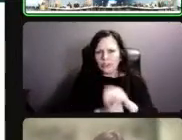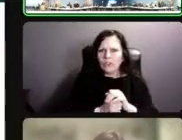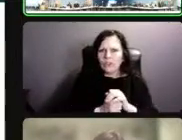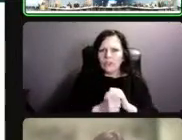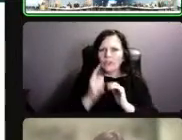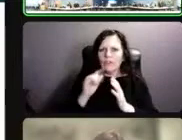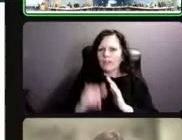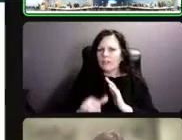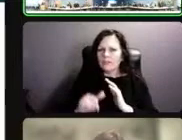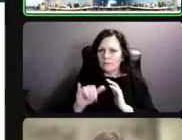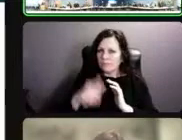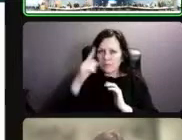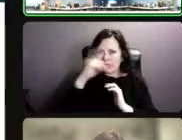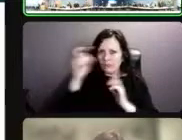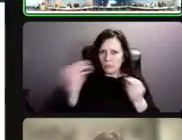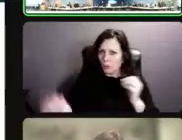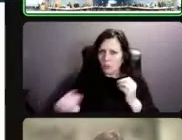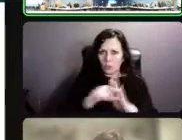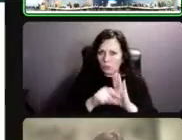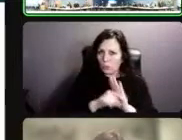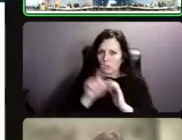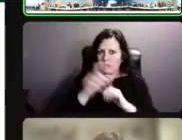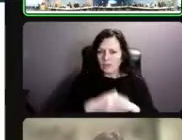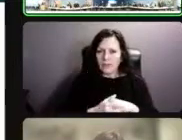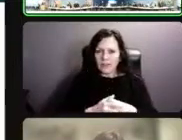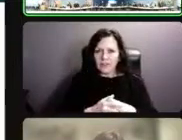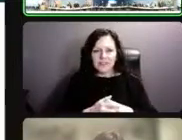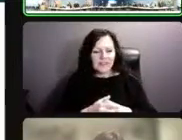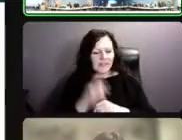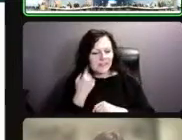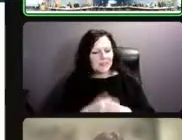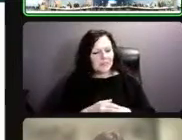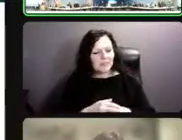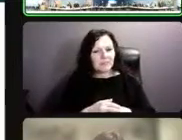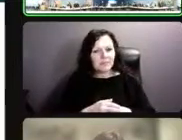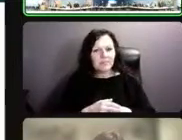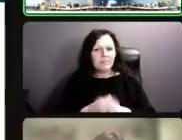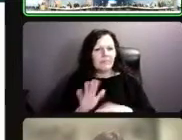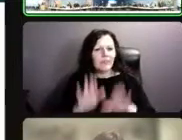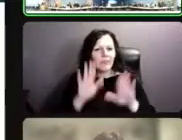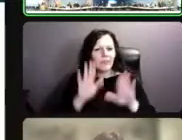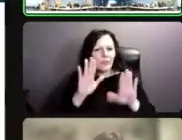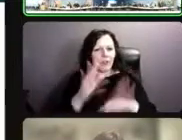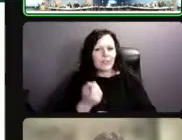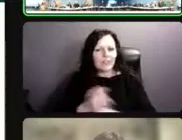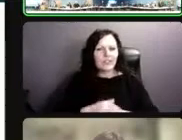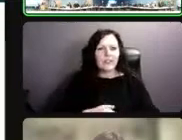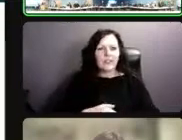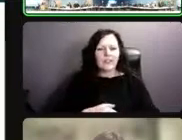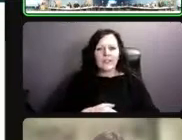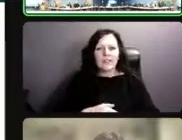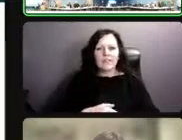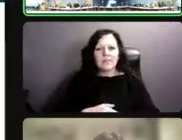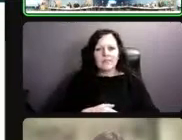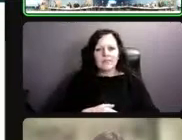DISCUSS DRAWBACKS. THERE ARE NO DRAWS LISTED